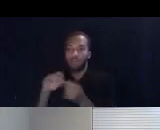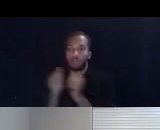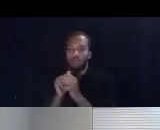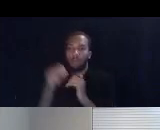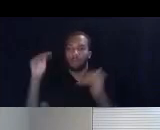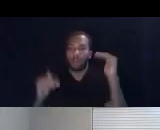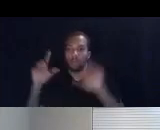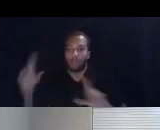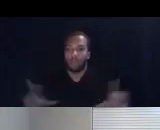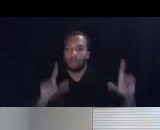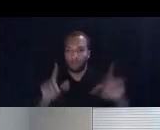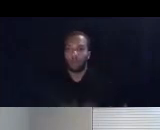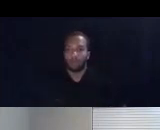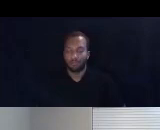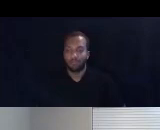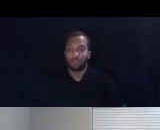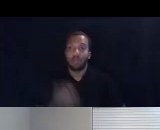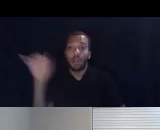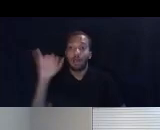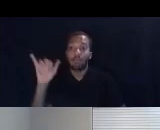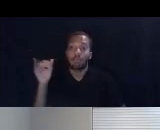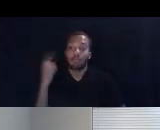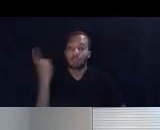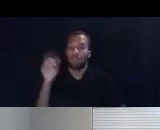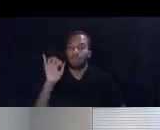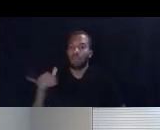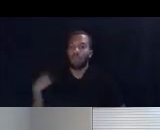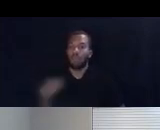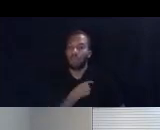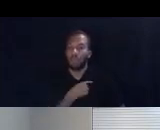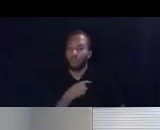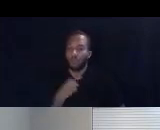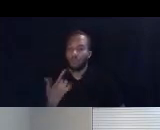And it's also been something that we've brought in, as we think about developing metrics